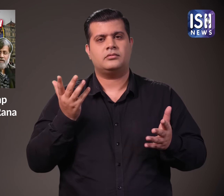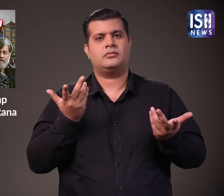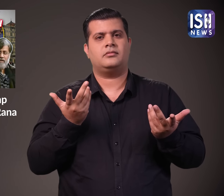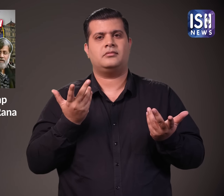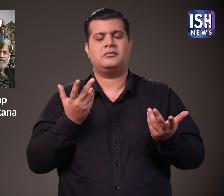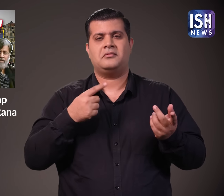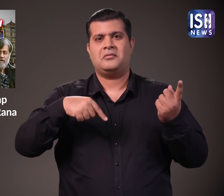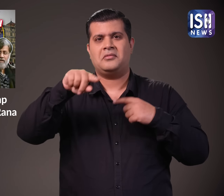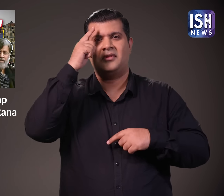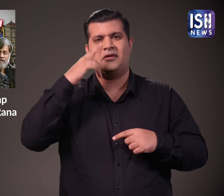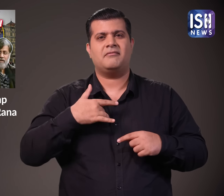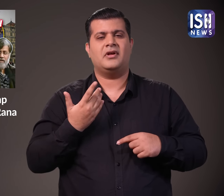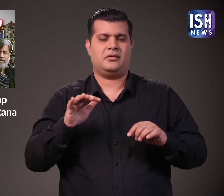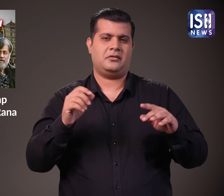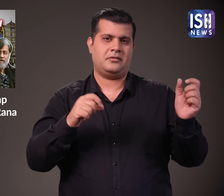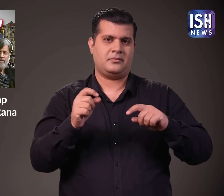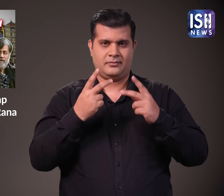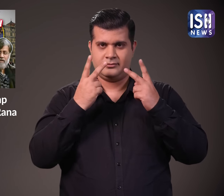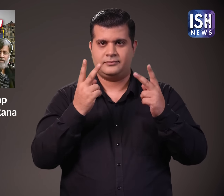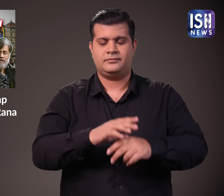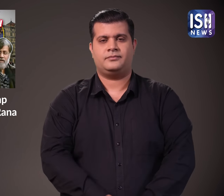Let us know what you think in the comments!